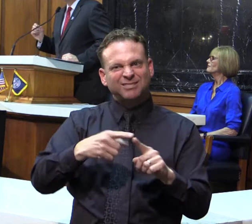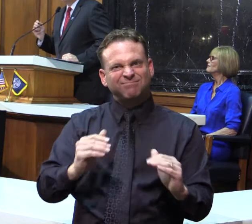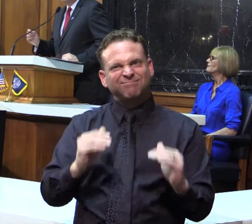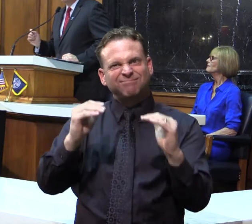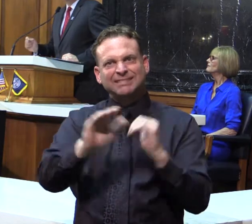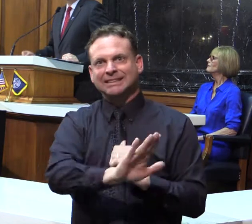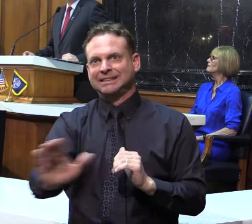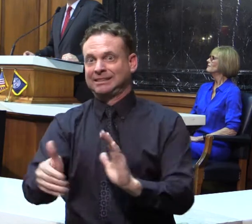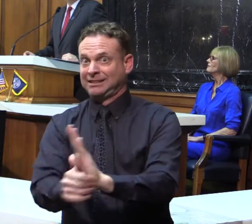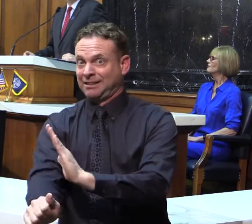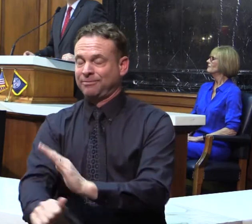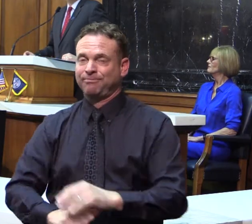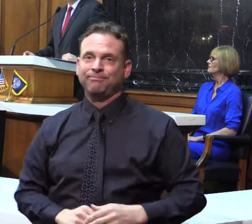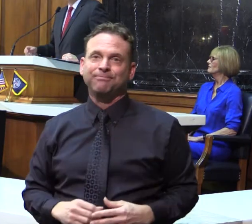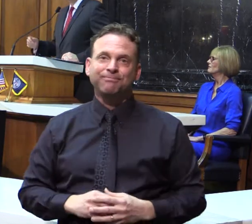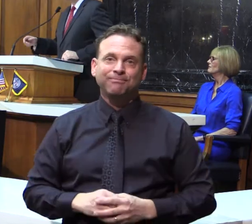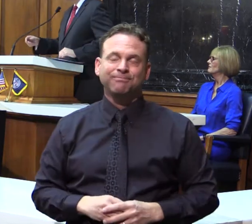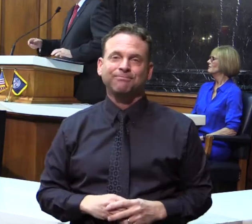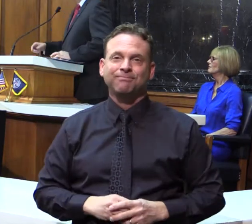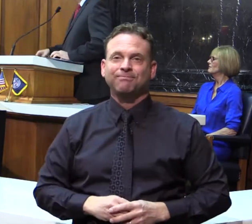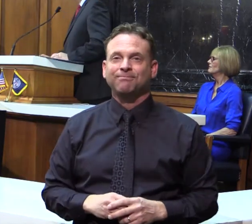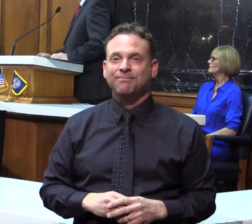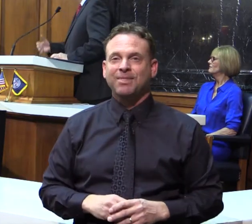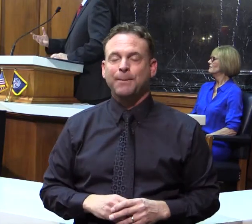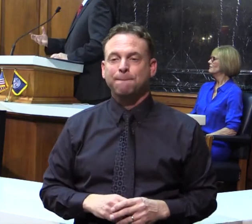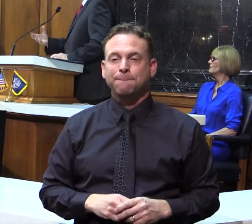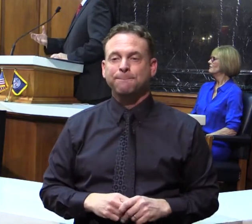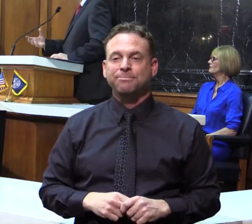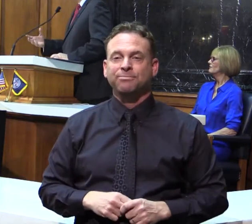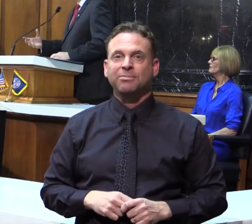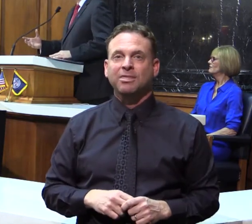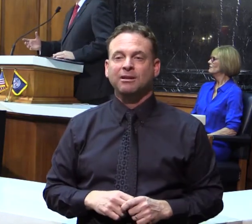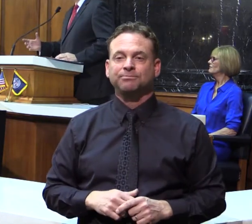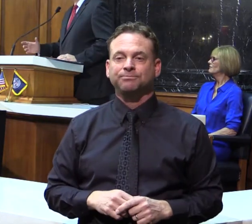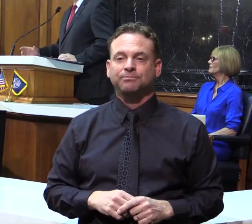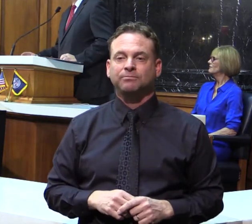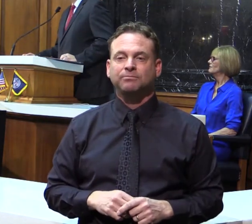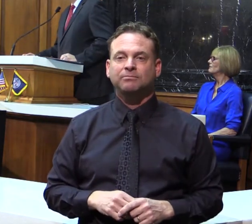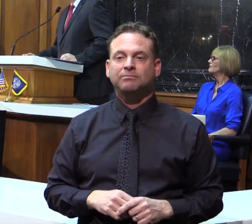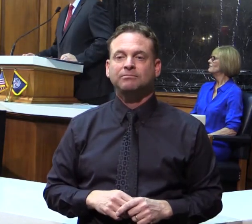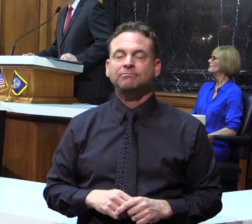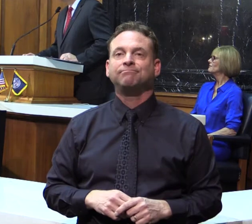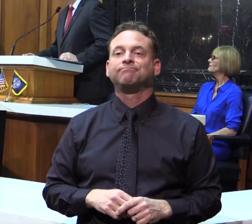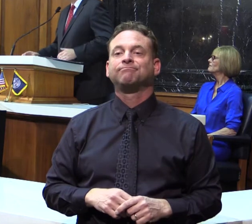• On the Employer side, by the end of this year, we’ll engage 250 companies to train